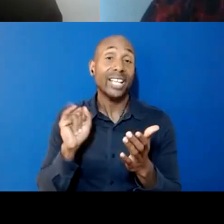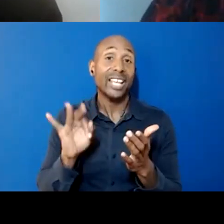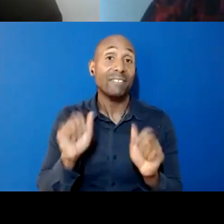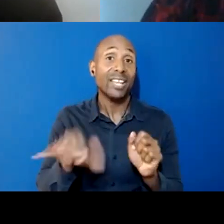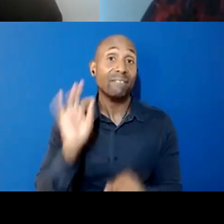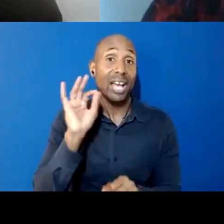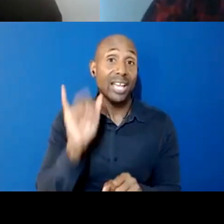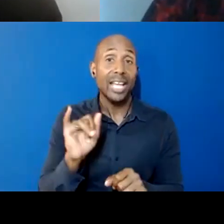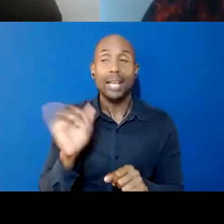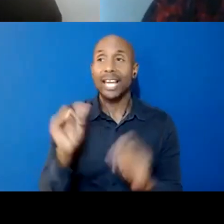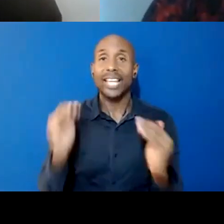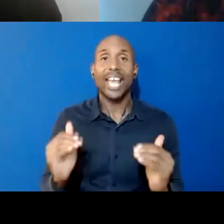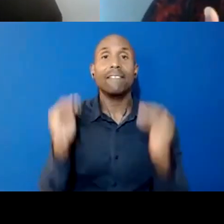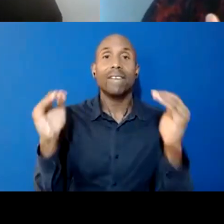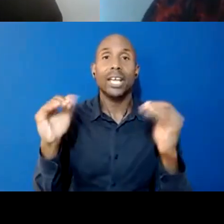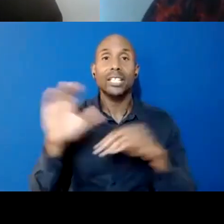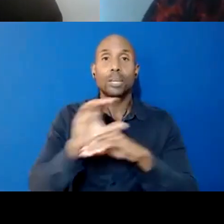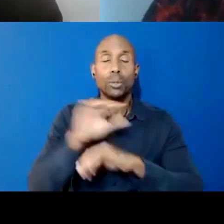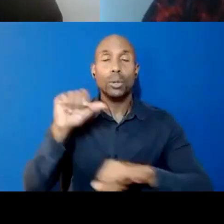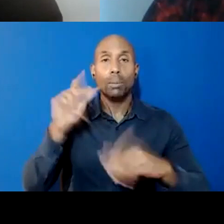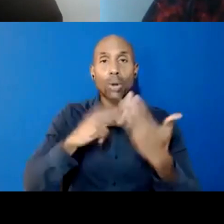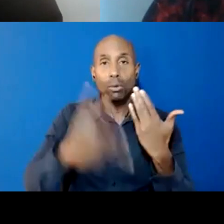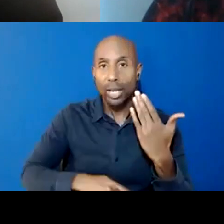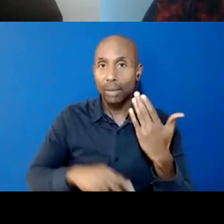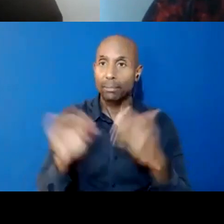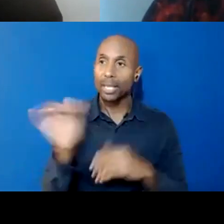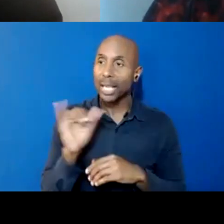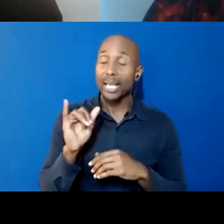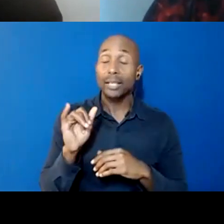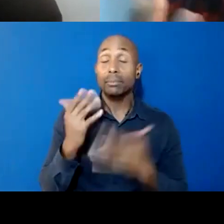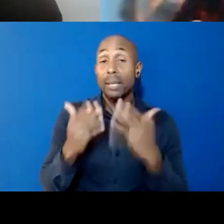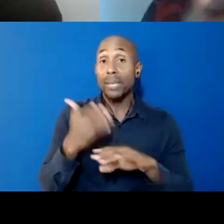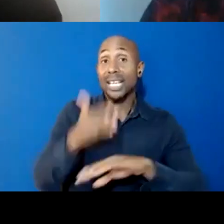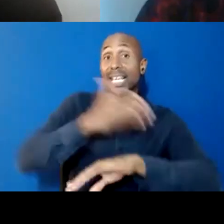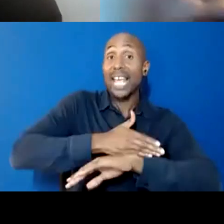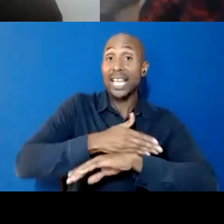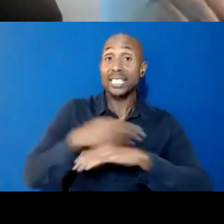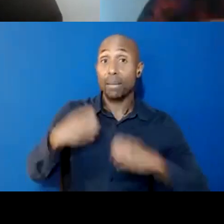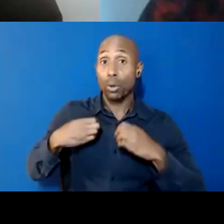education or emotional intelligence well on a virtual exchange program, that would be outstanding.